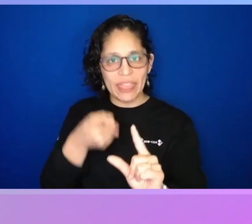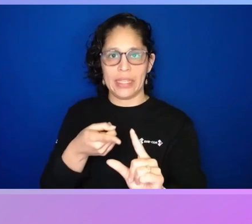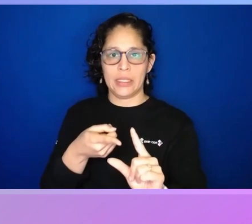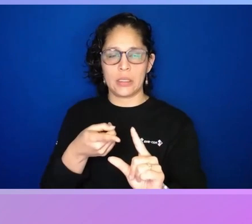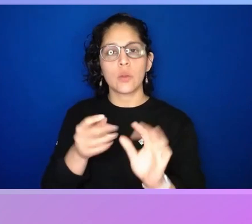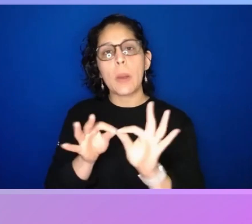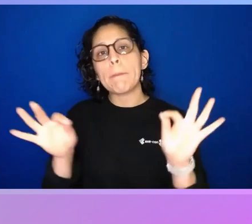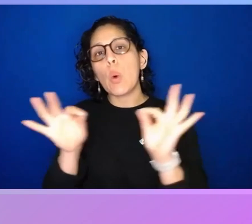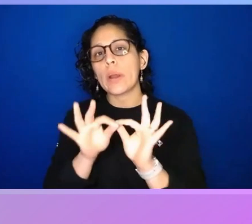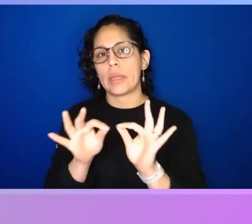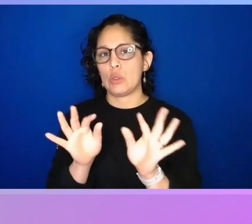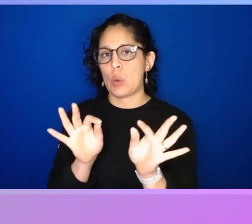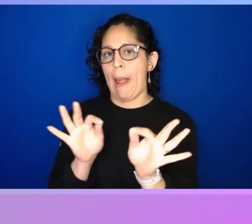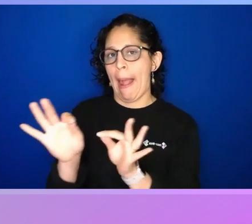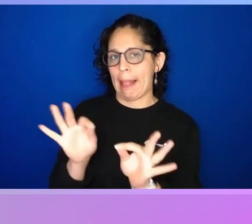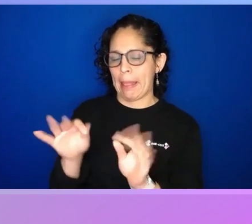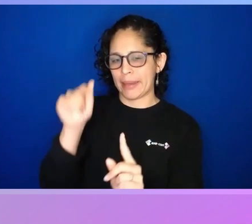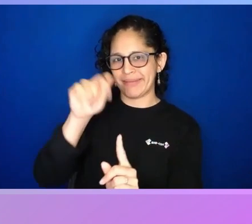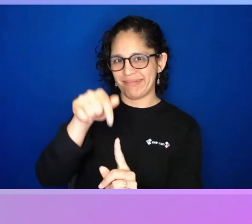to take, you might be reluctant